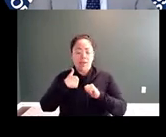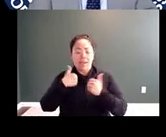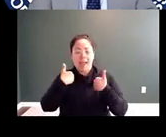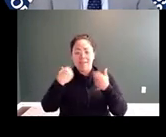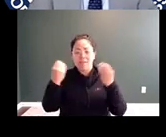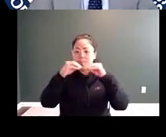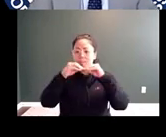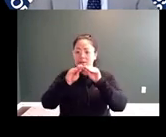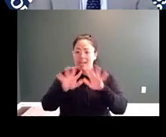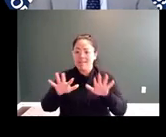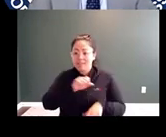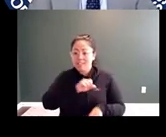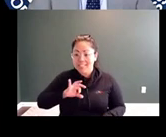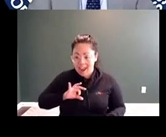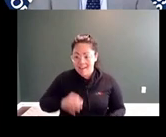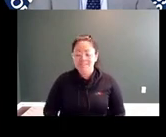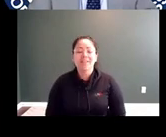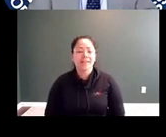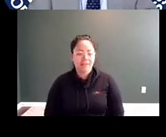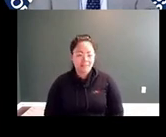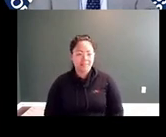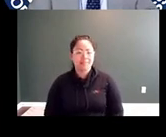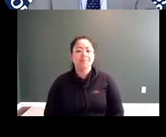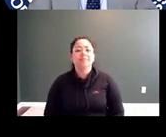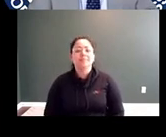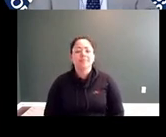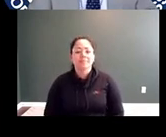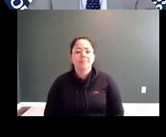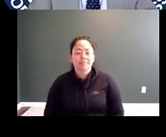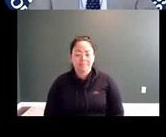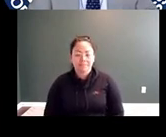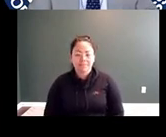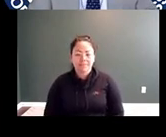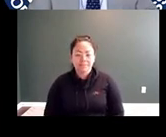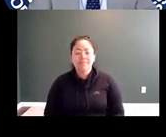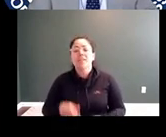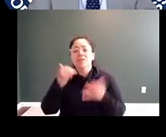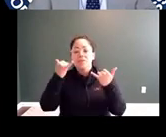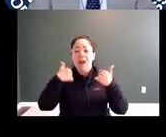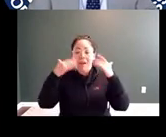So now let's get into the nitty-gritty about how we actually do that, some real tactics of how you might be able to take this back to your organization,